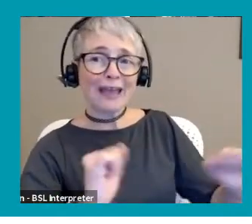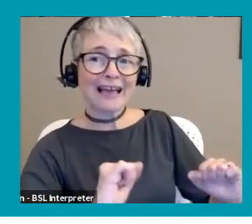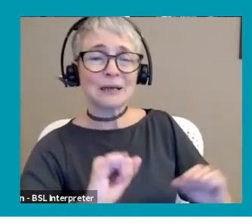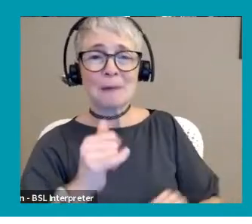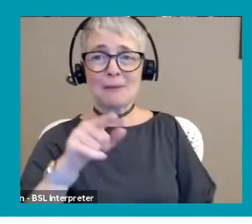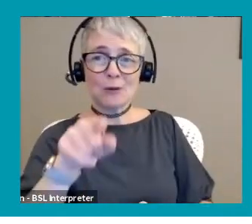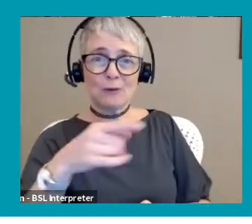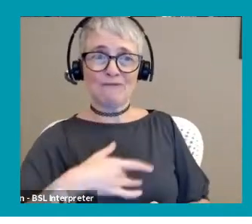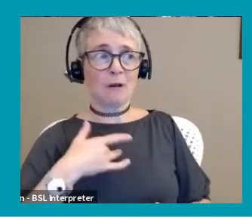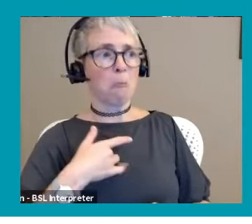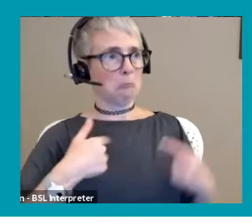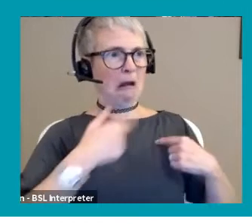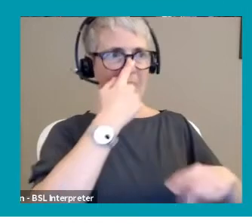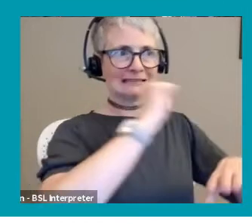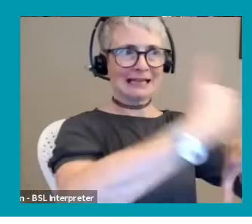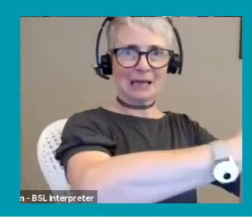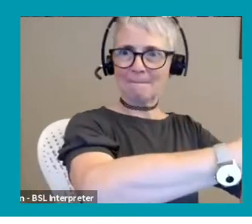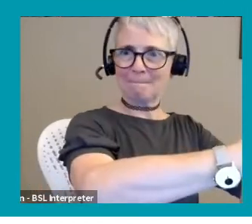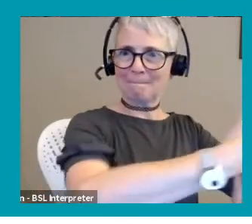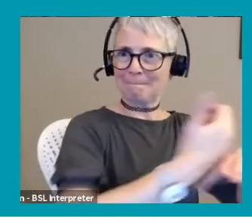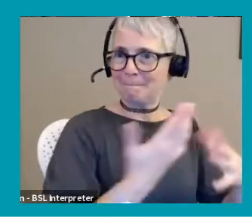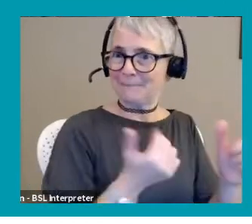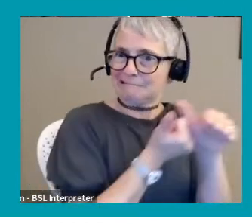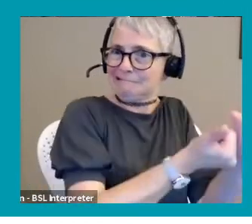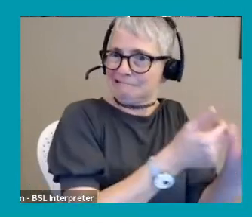organisation and do they promote or foster awareness.